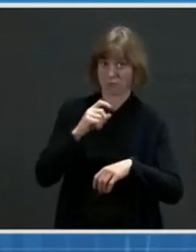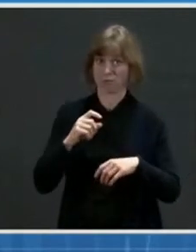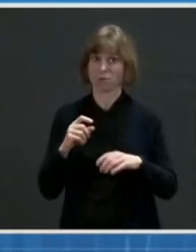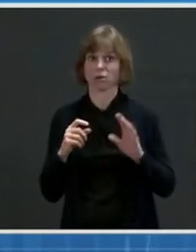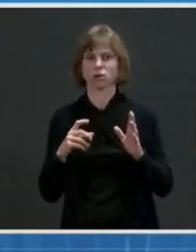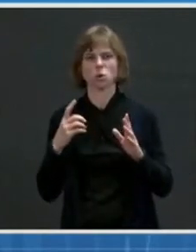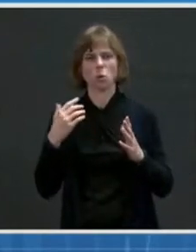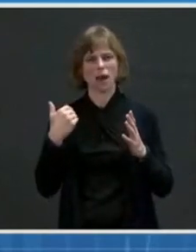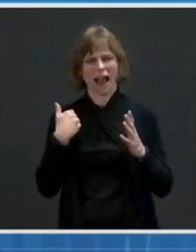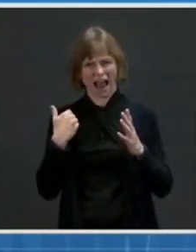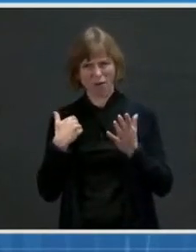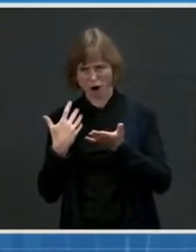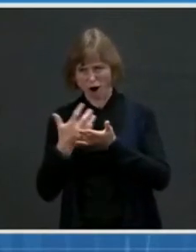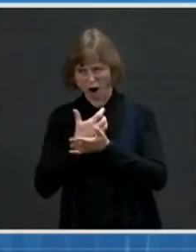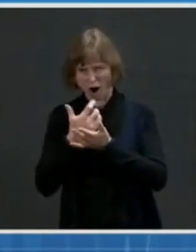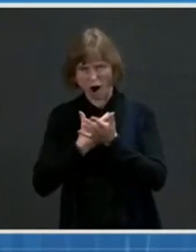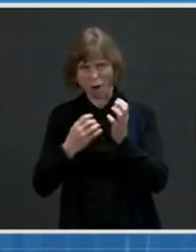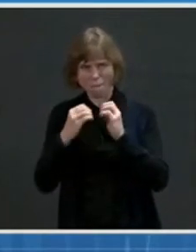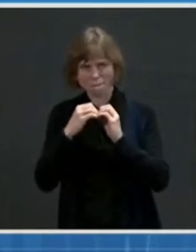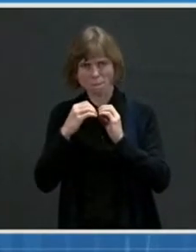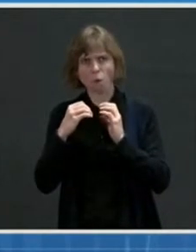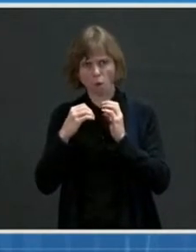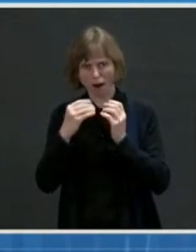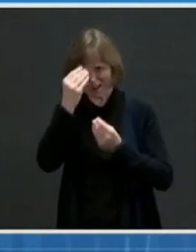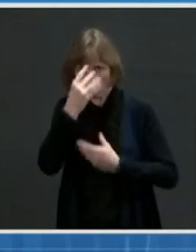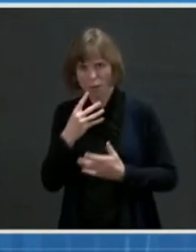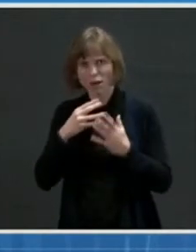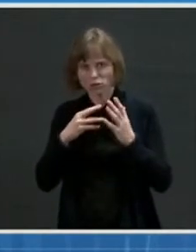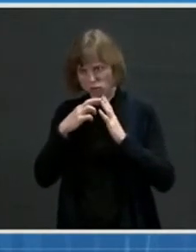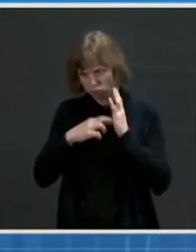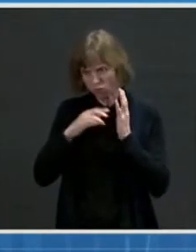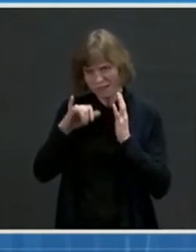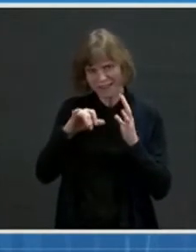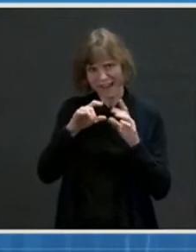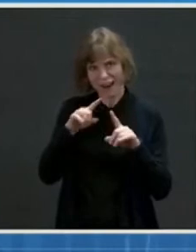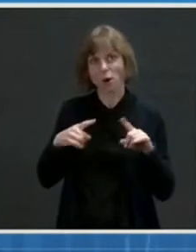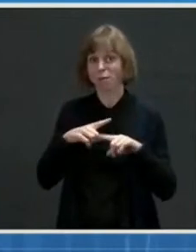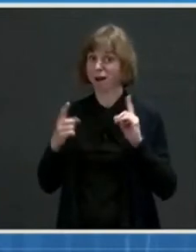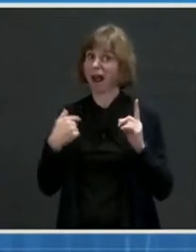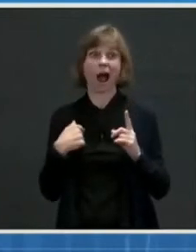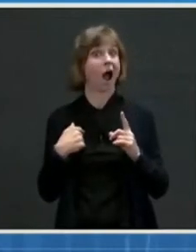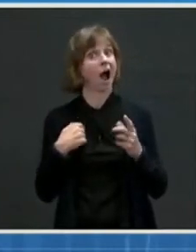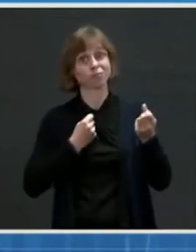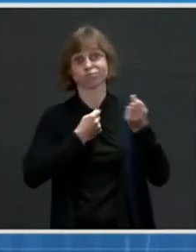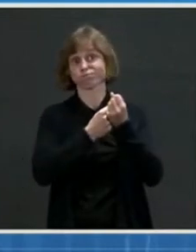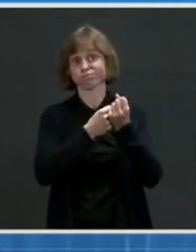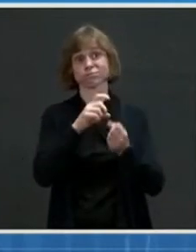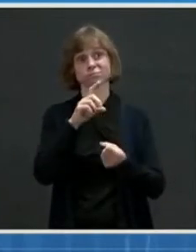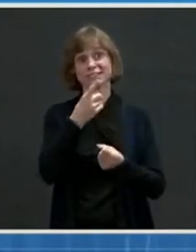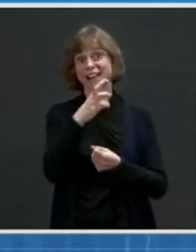WE ARE STARTING TO EMERGE WITH SOME GUIDANCE IN THIS AREA AND